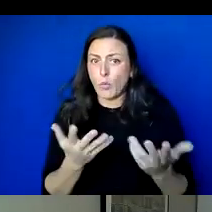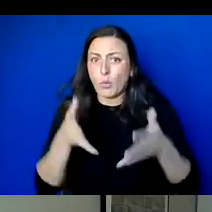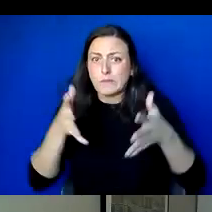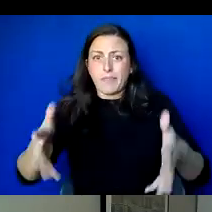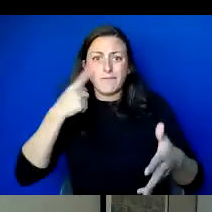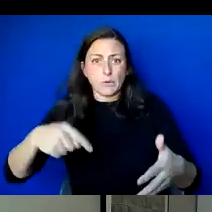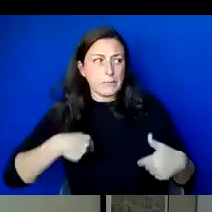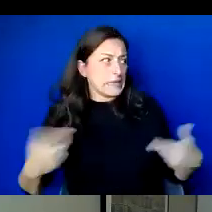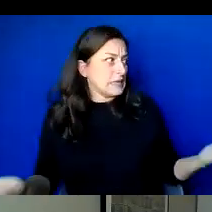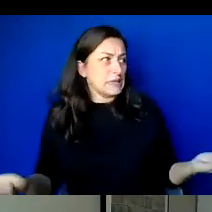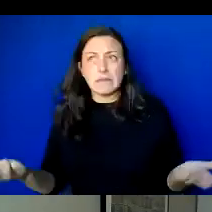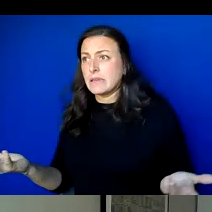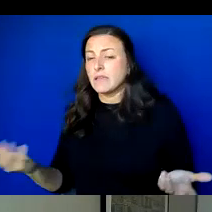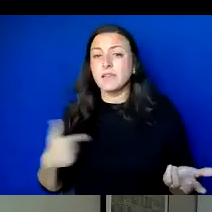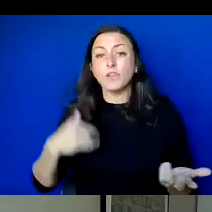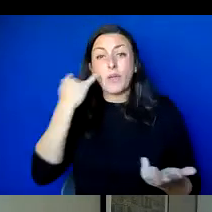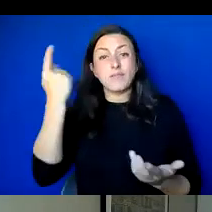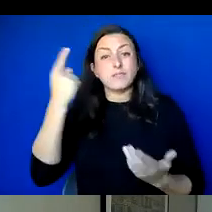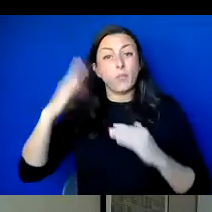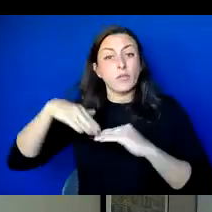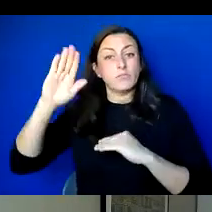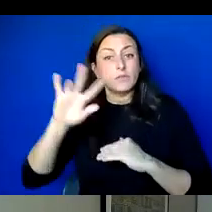What can you tell people over 70 who are anxious about